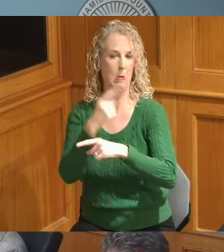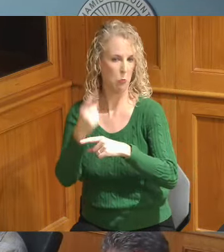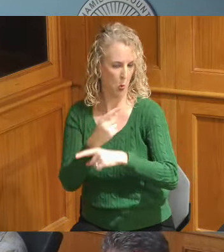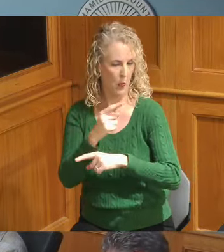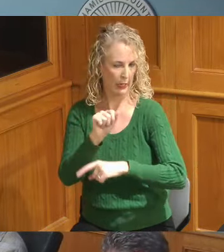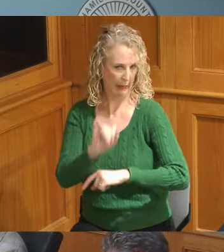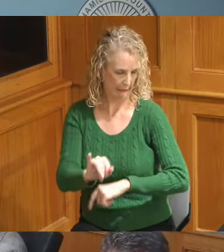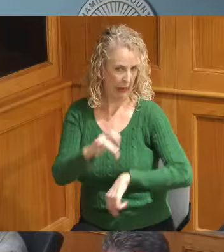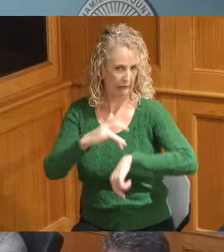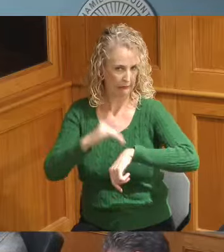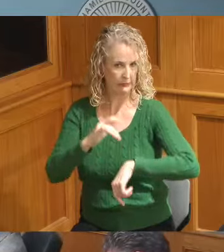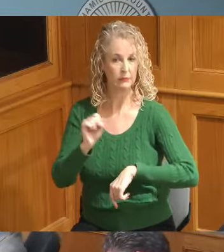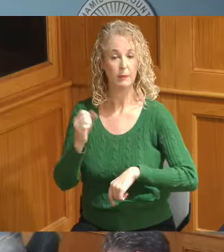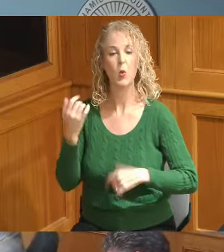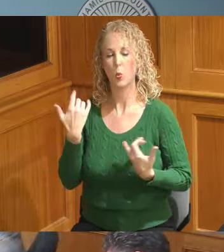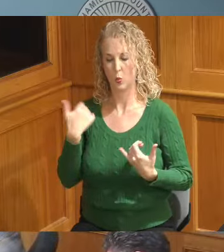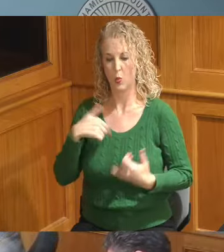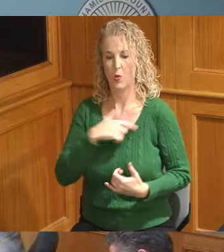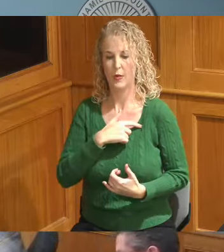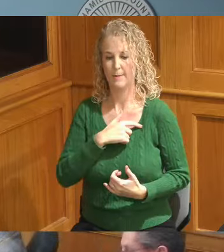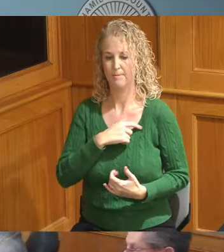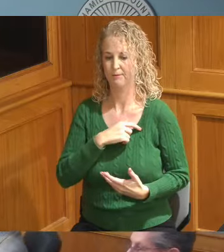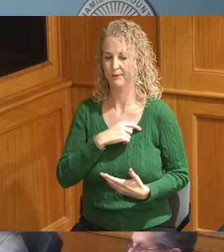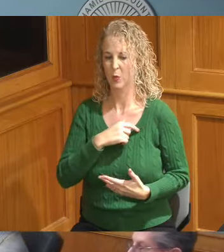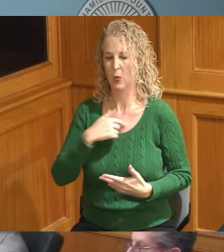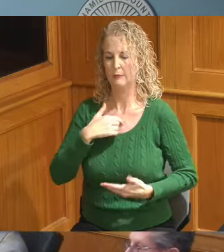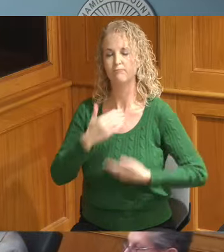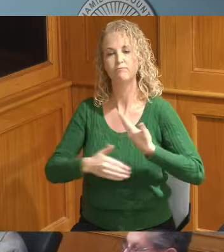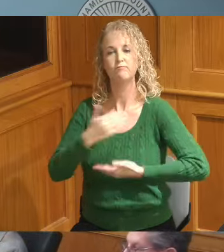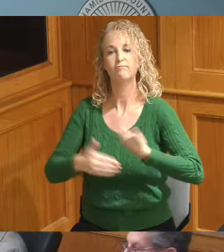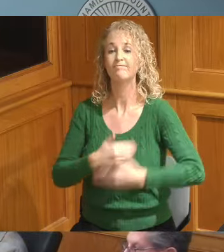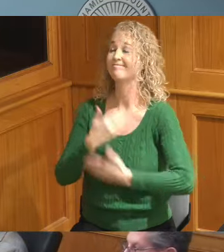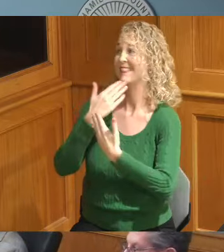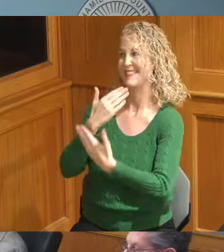that is in process. although it's not called out specifically in Thank you so much. I appreciate